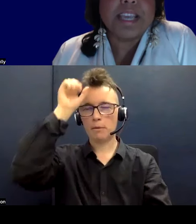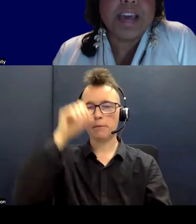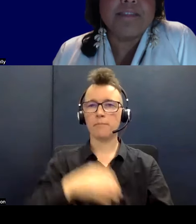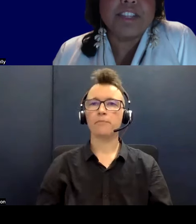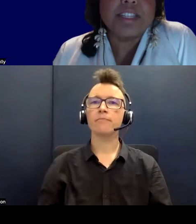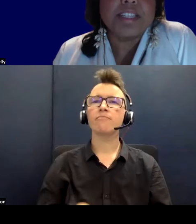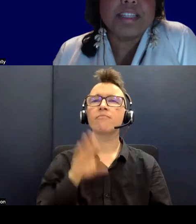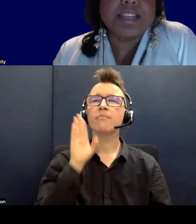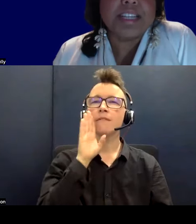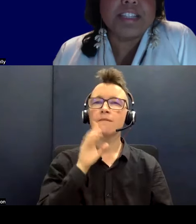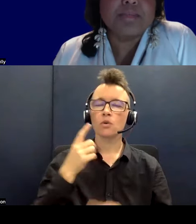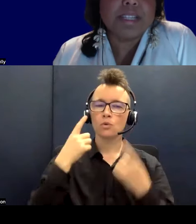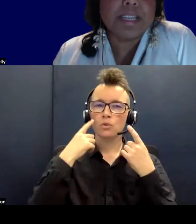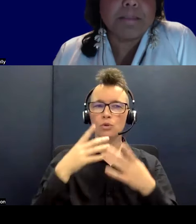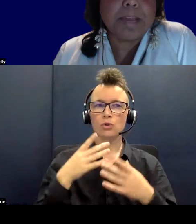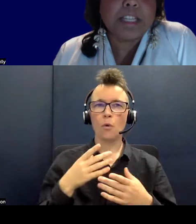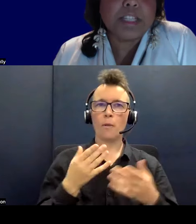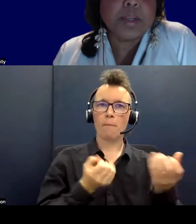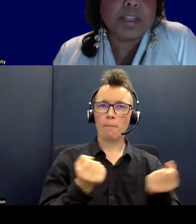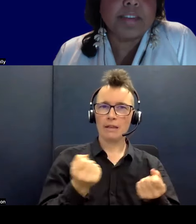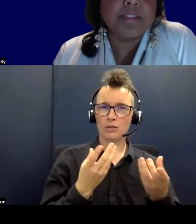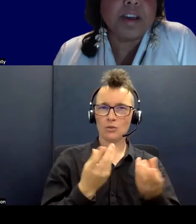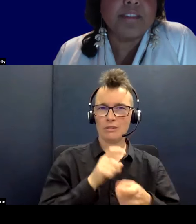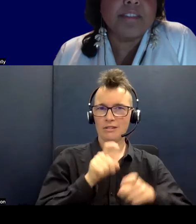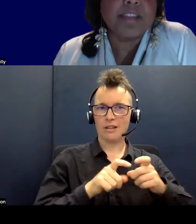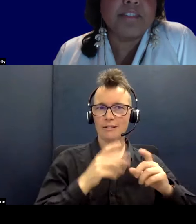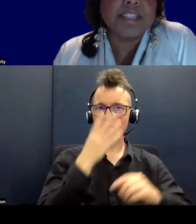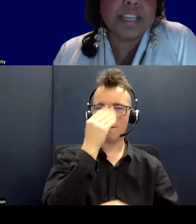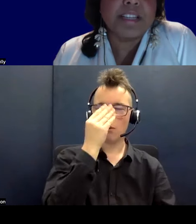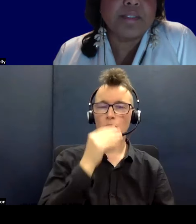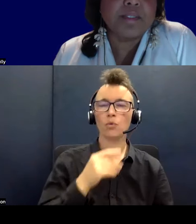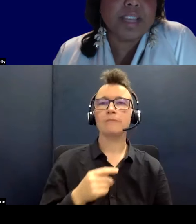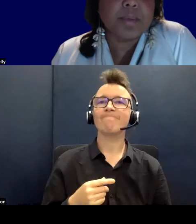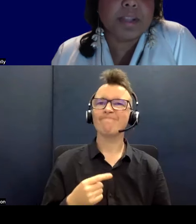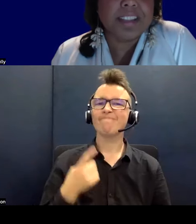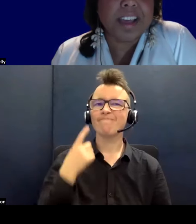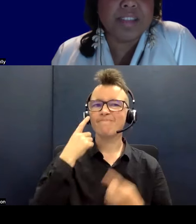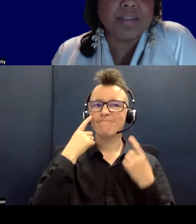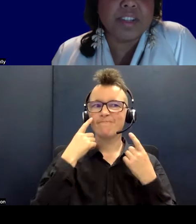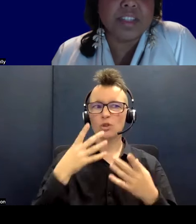how vision can start to really impact quality of life and fatigue levels as well as other functions.